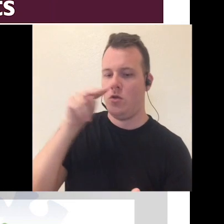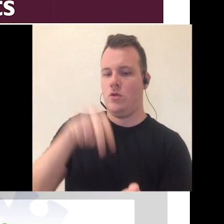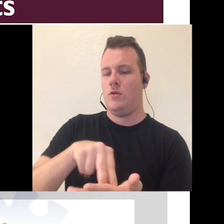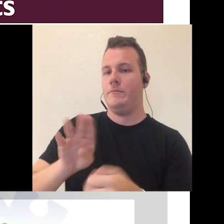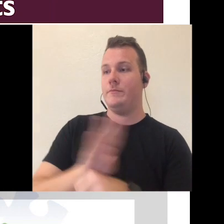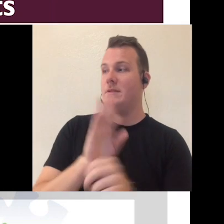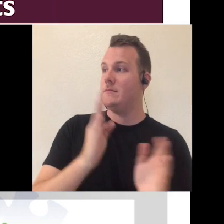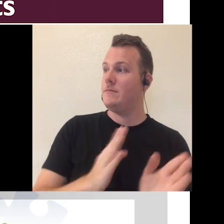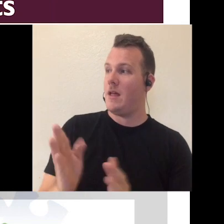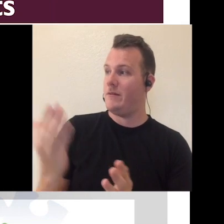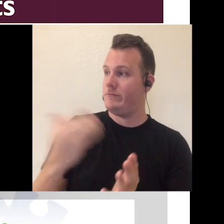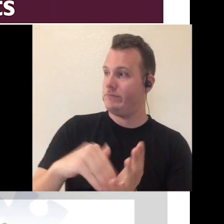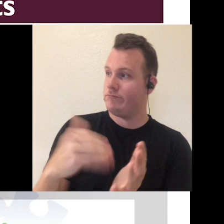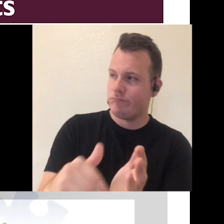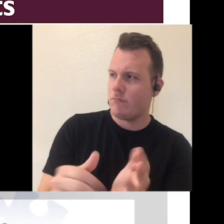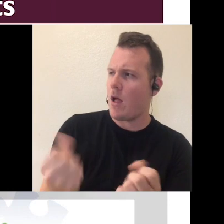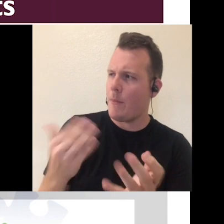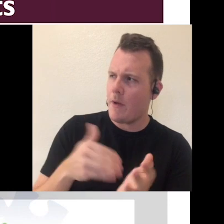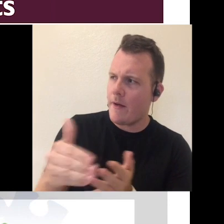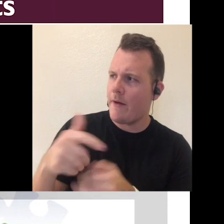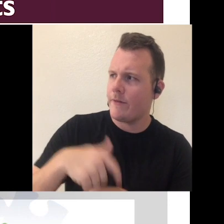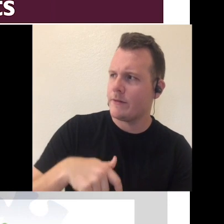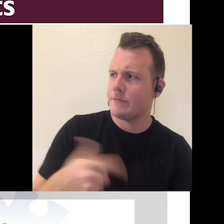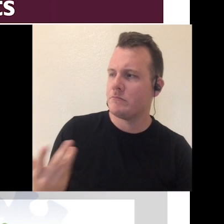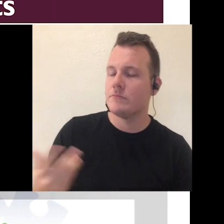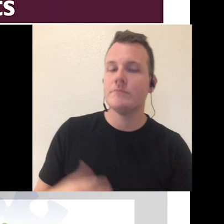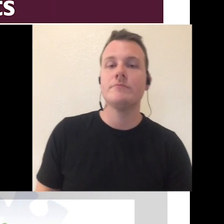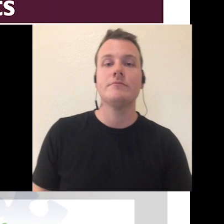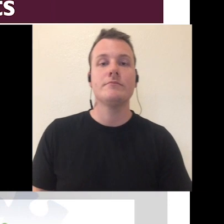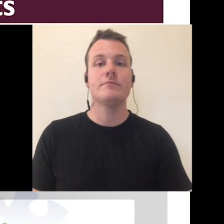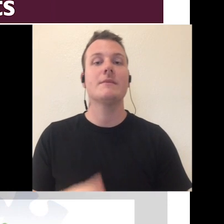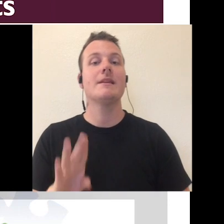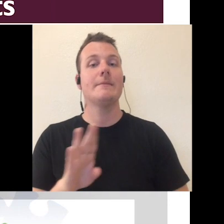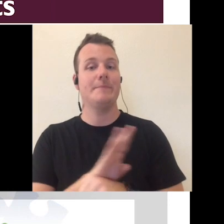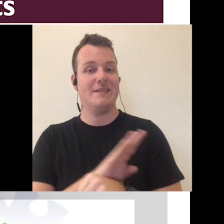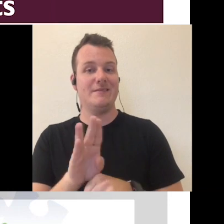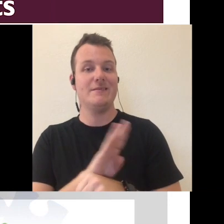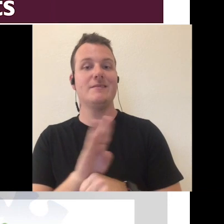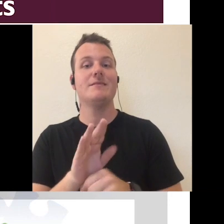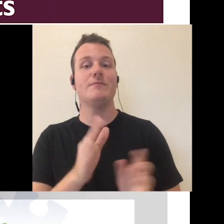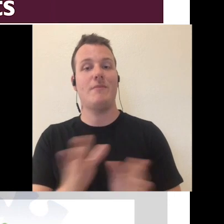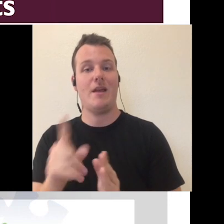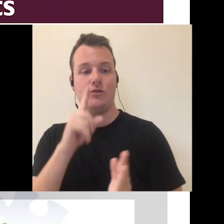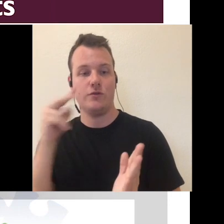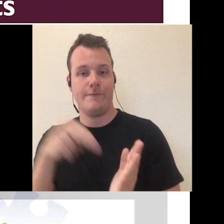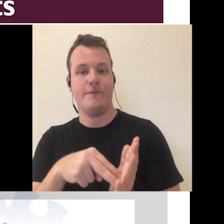should we revisit our business plan?" Business plans should be reviewed once a